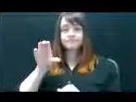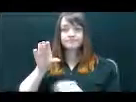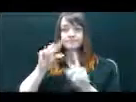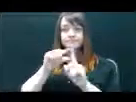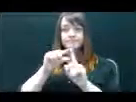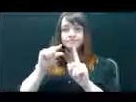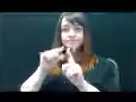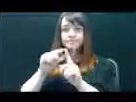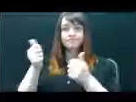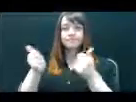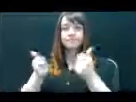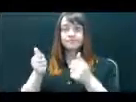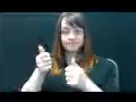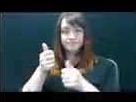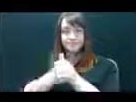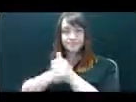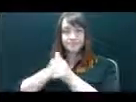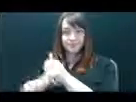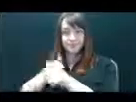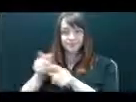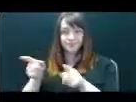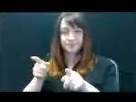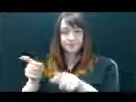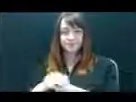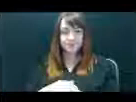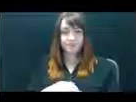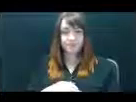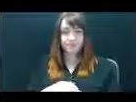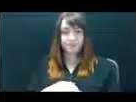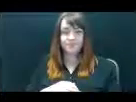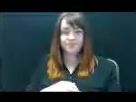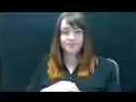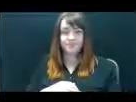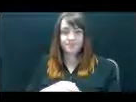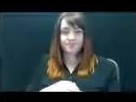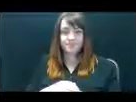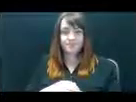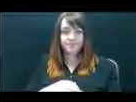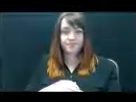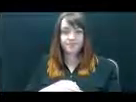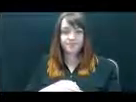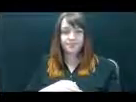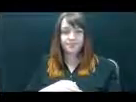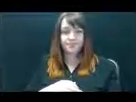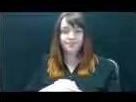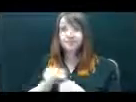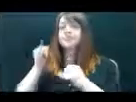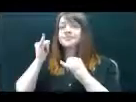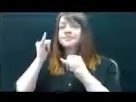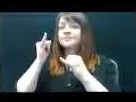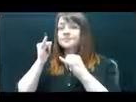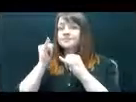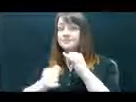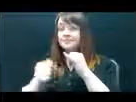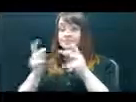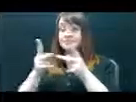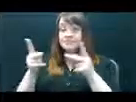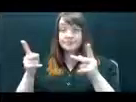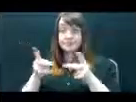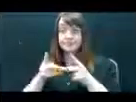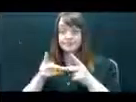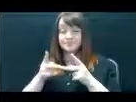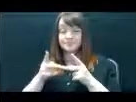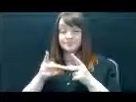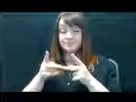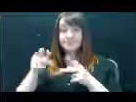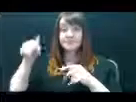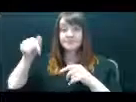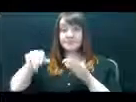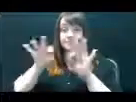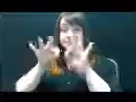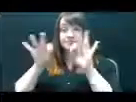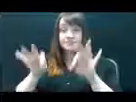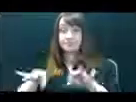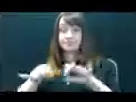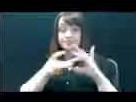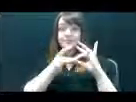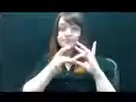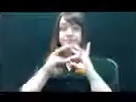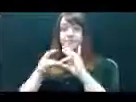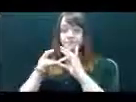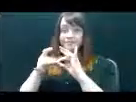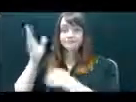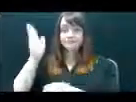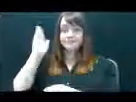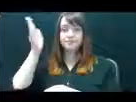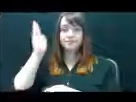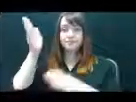This is the last field on the form dealing with information about the primary presenter.